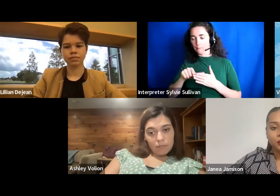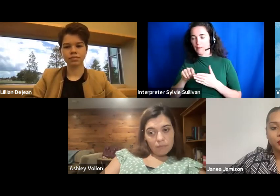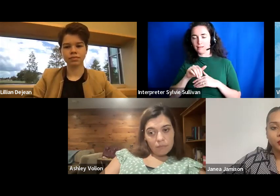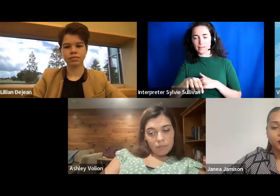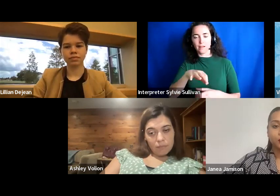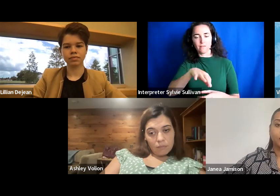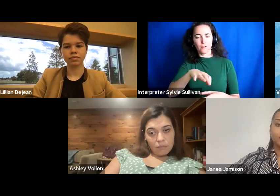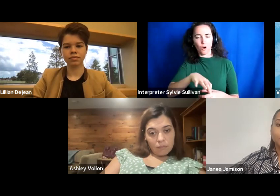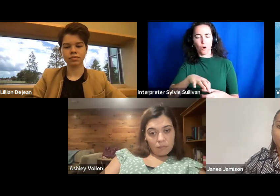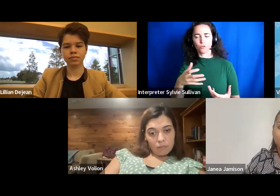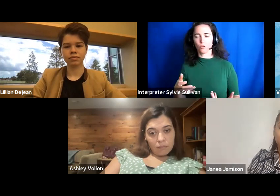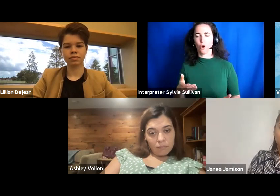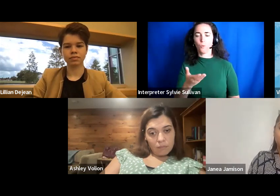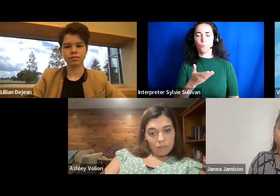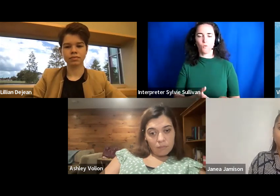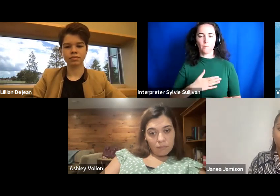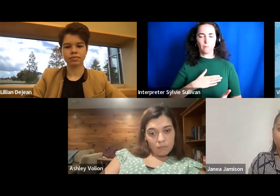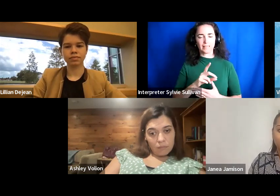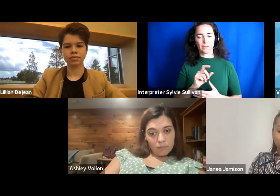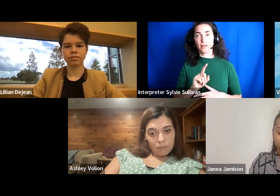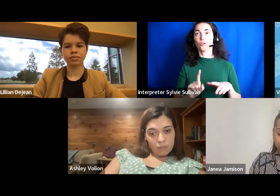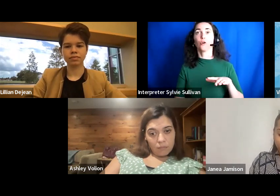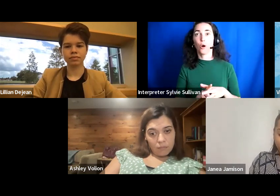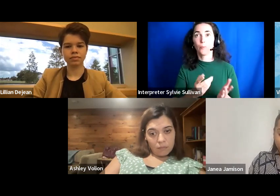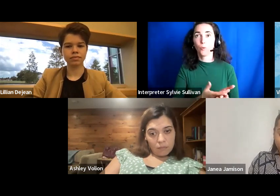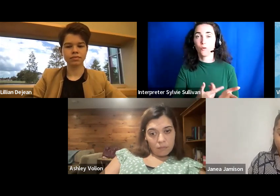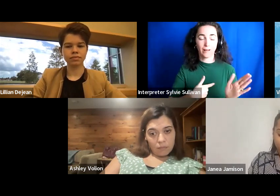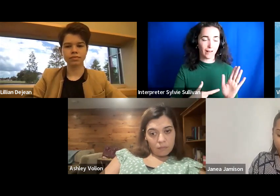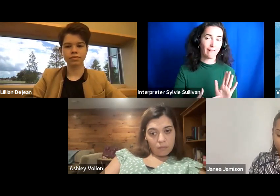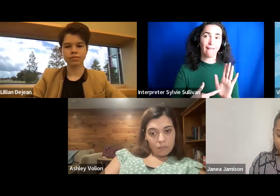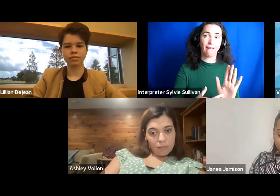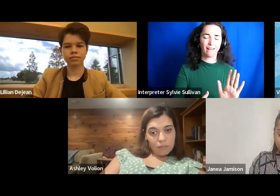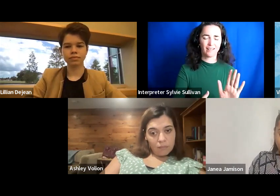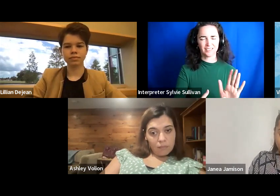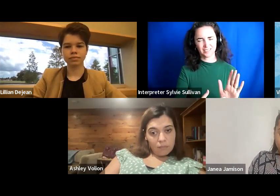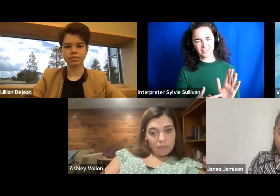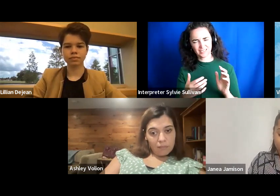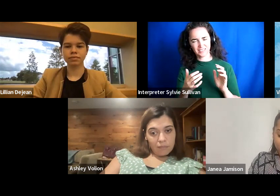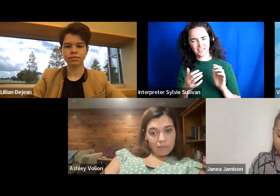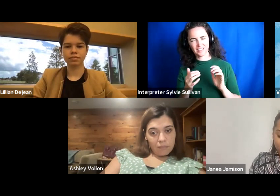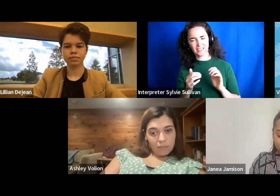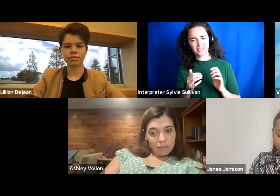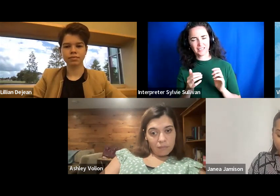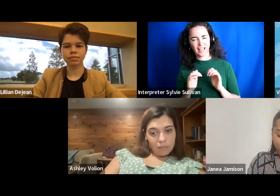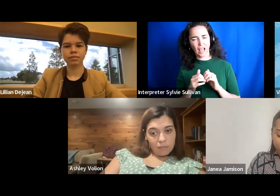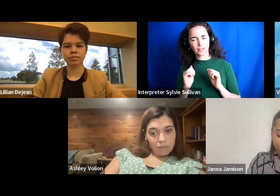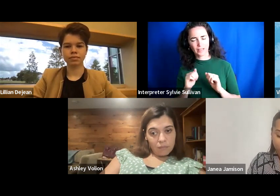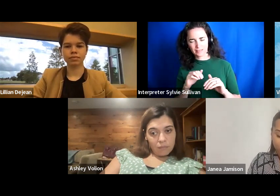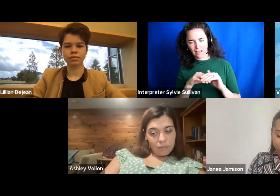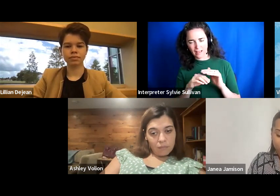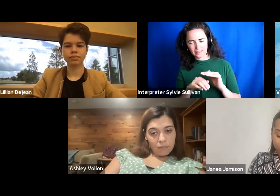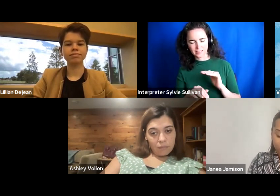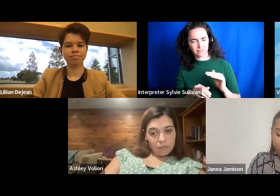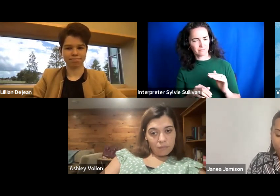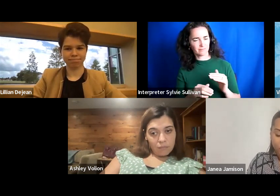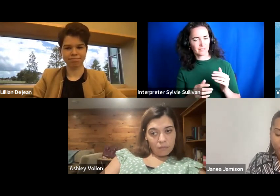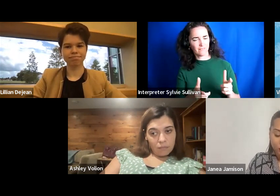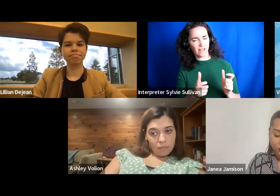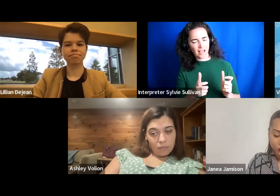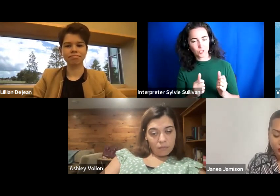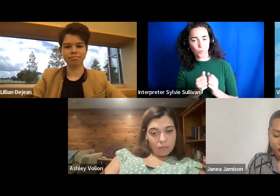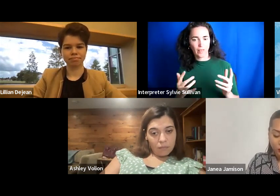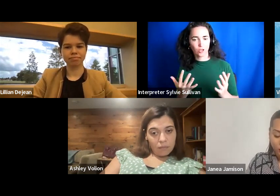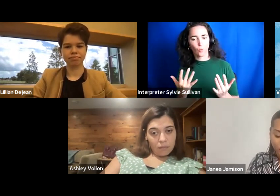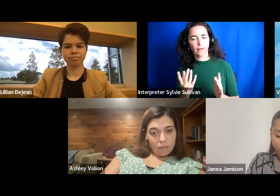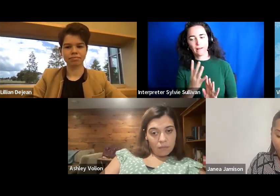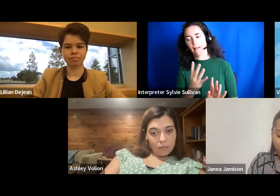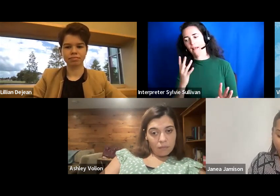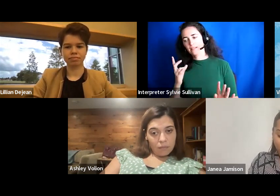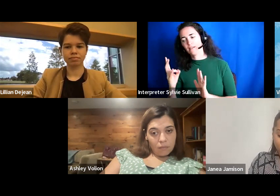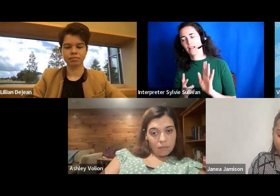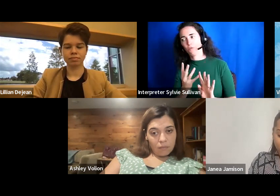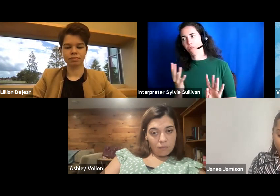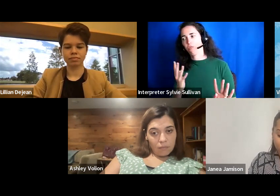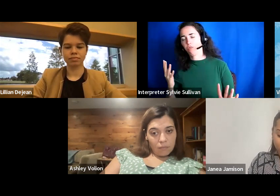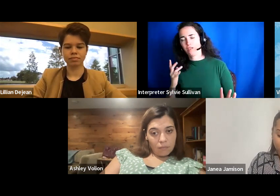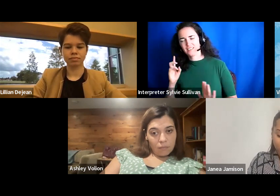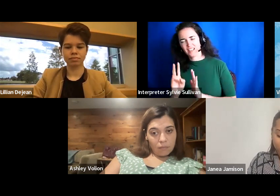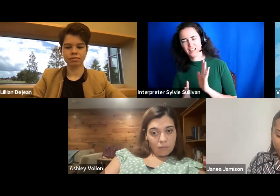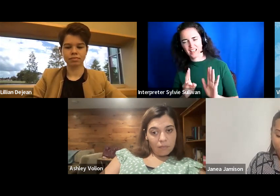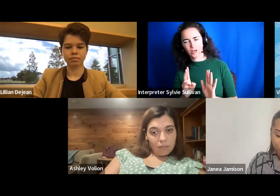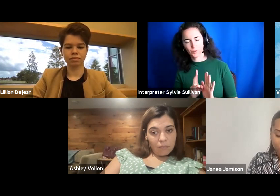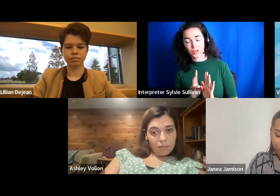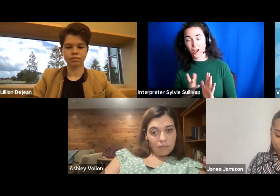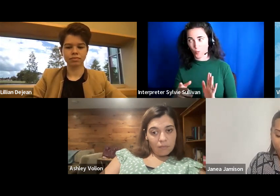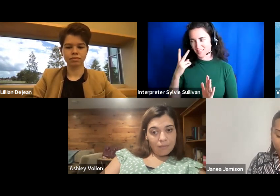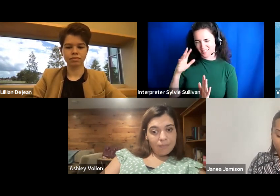of, you know, disability at the polls, to be able to fairly access the process, and not wait in the 7 h line, or whatever we've observed in recent election cycles. and you know i'm thinking through all these thoughts and and being